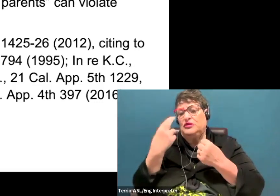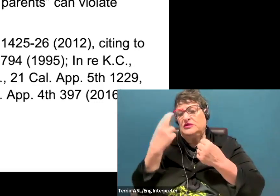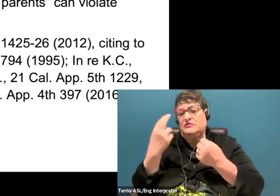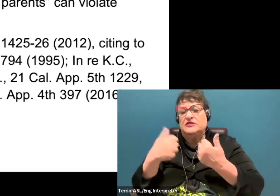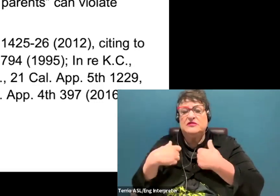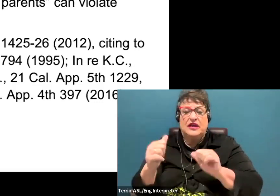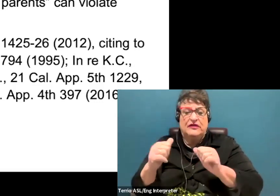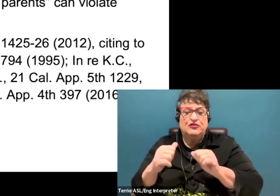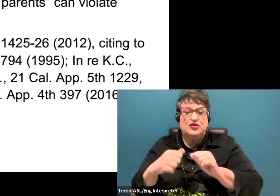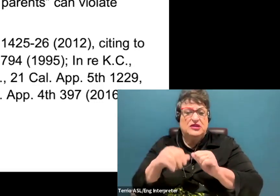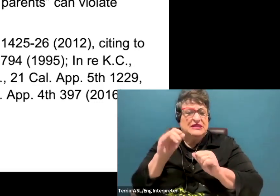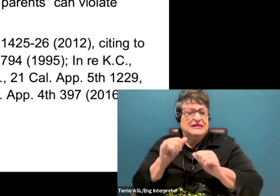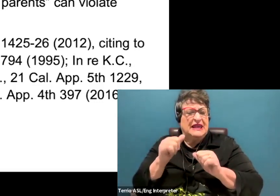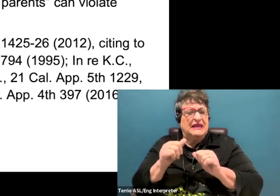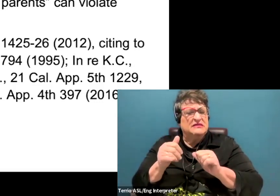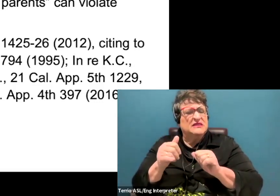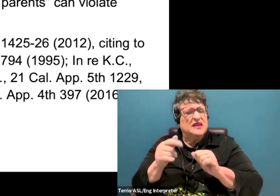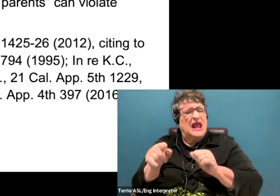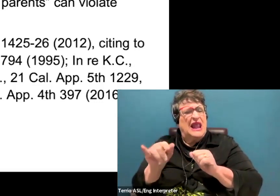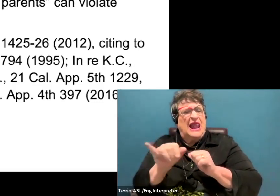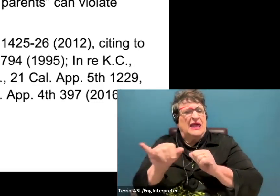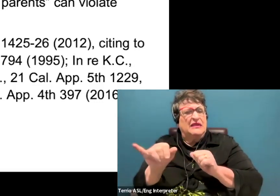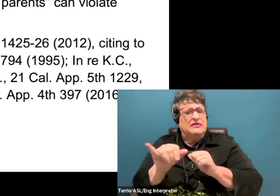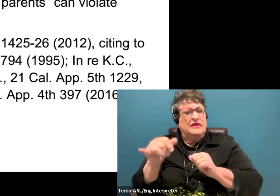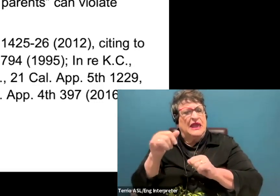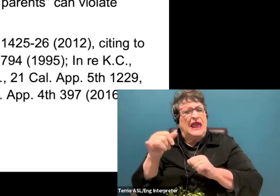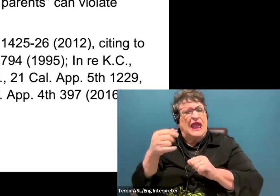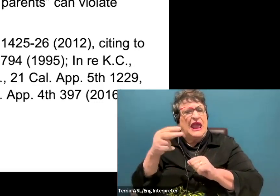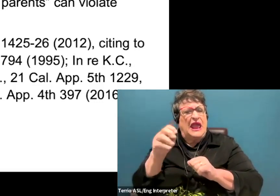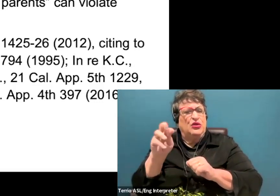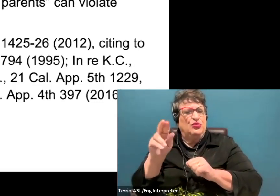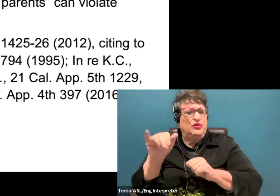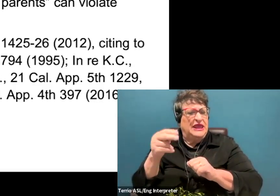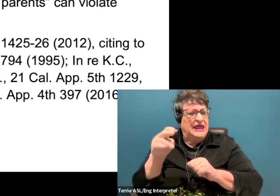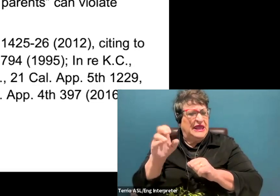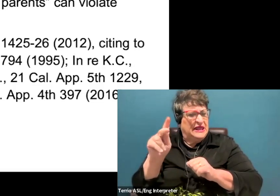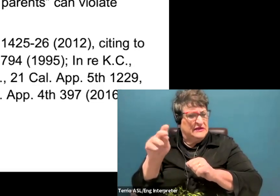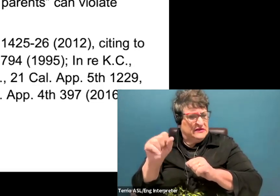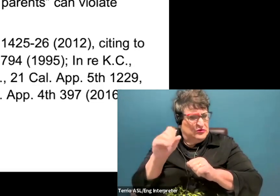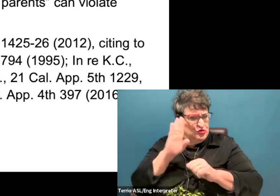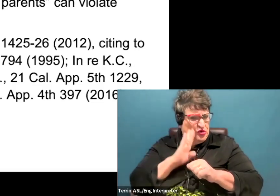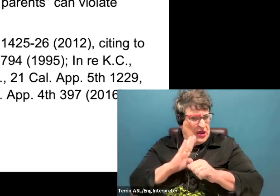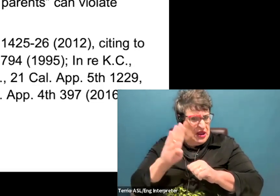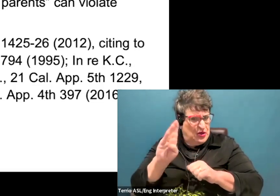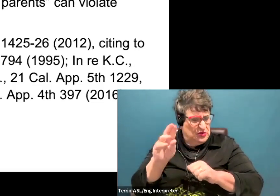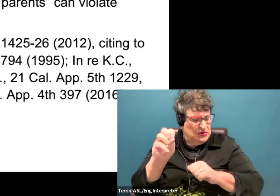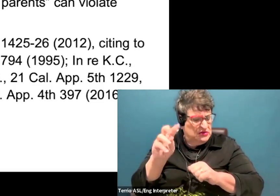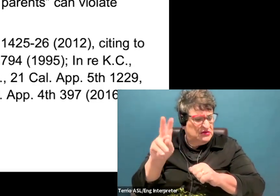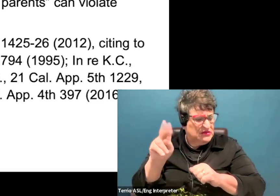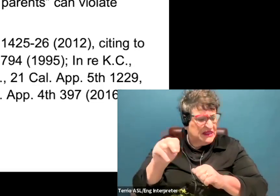Hicks Brown language that we want. And what, you know, other case law that's come out of California since we've made